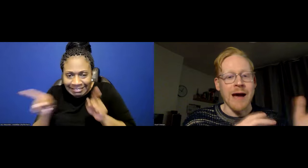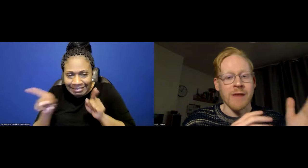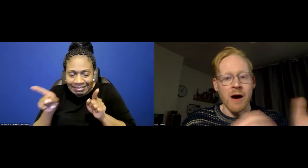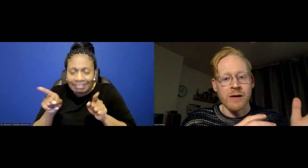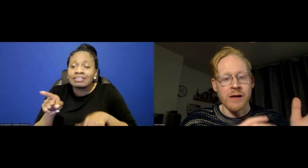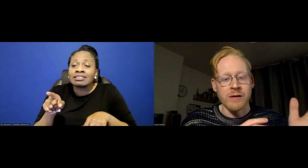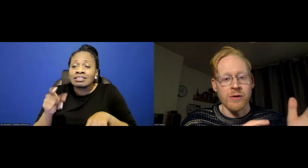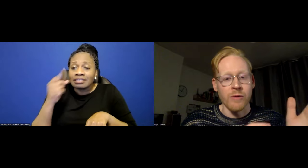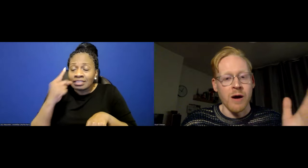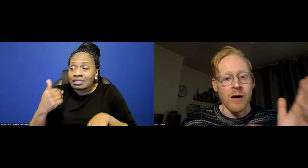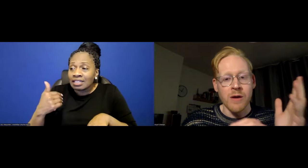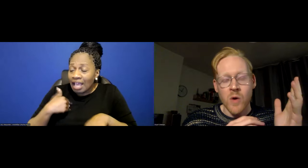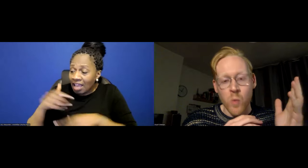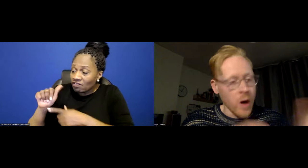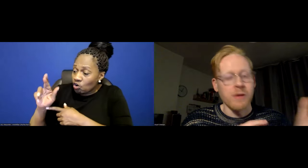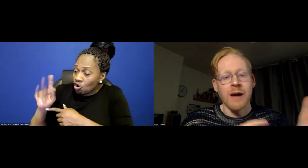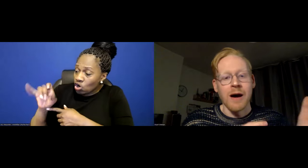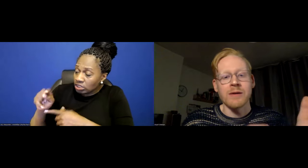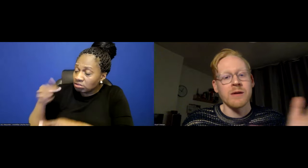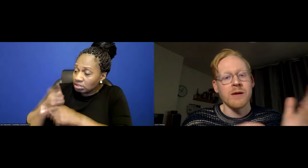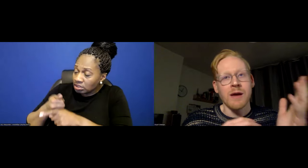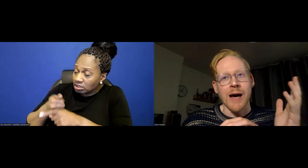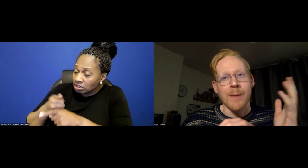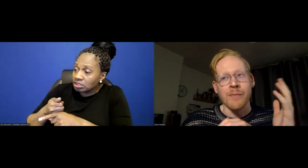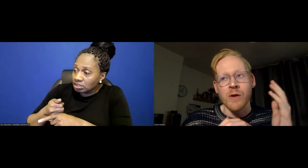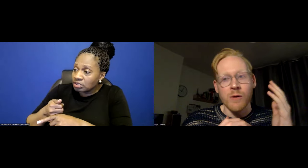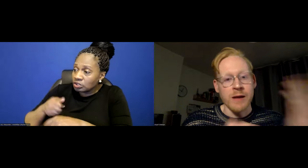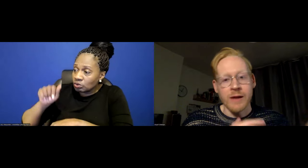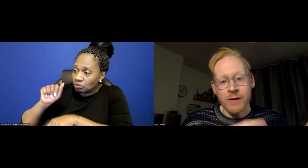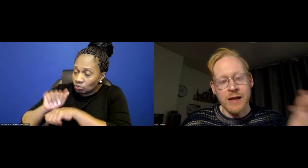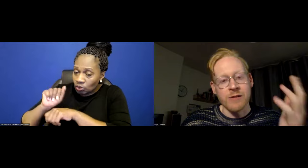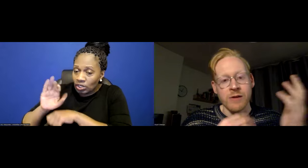having artists who are world class gracing our stages